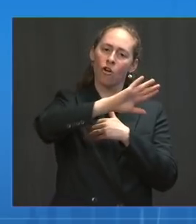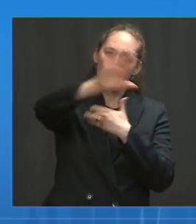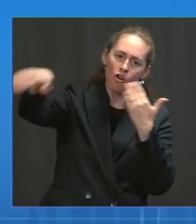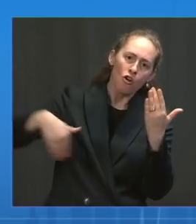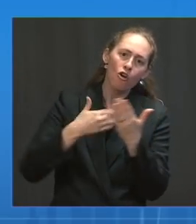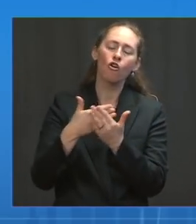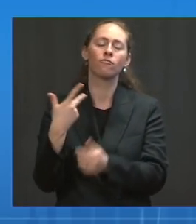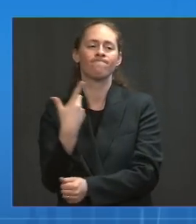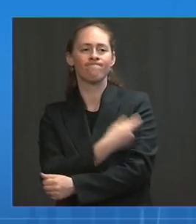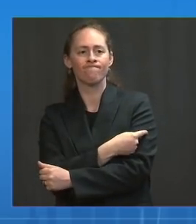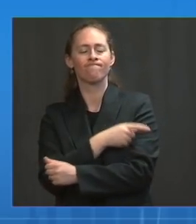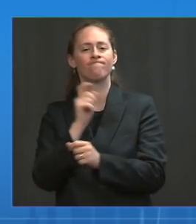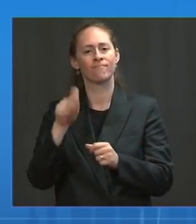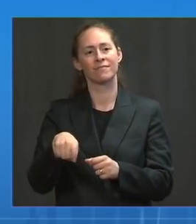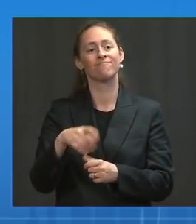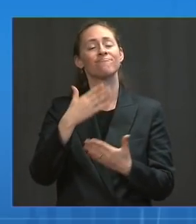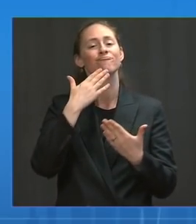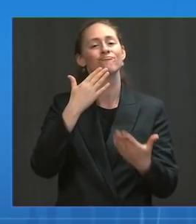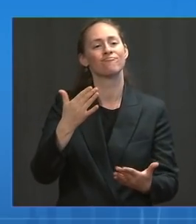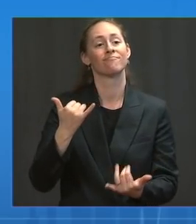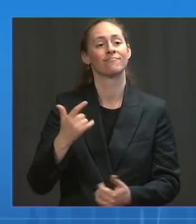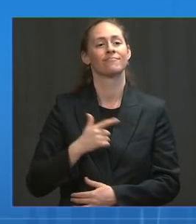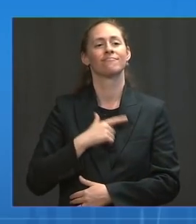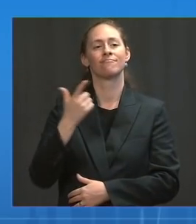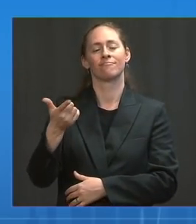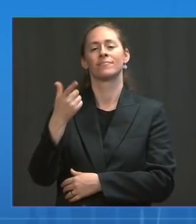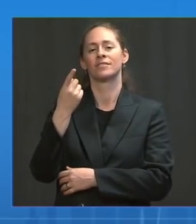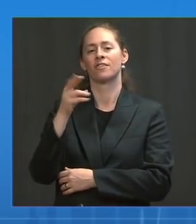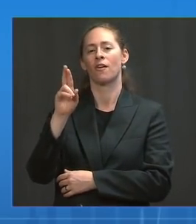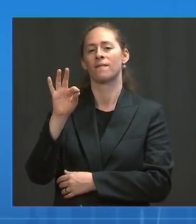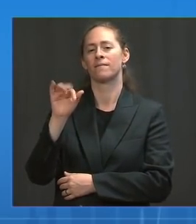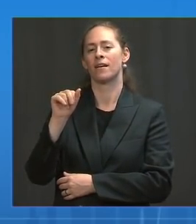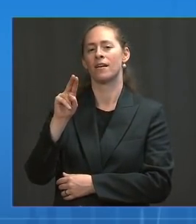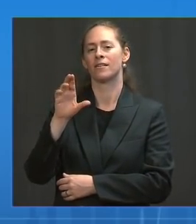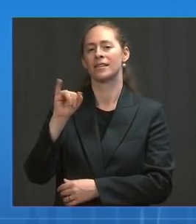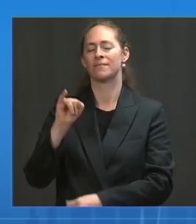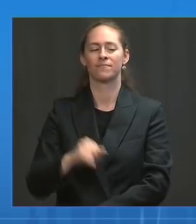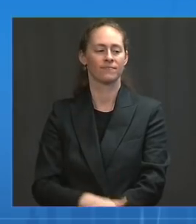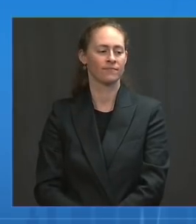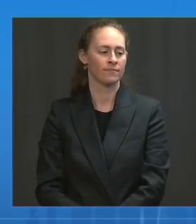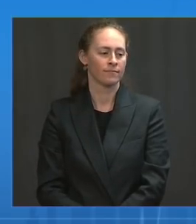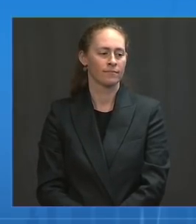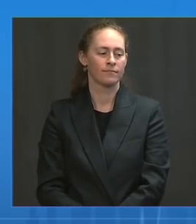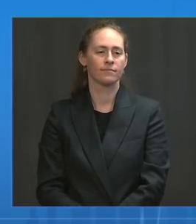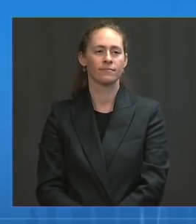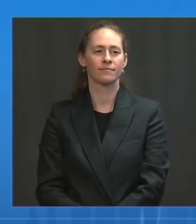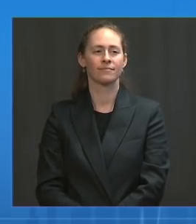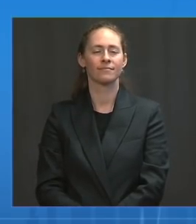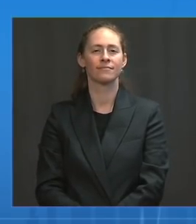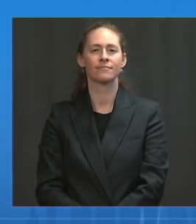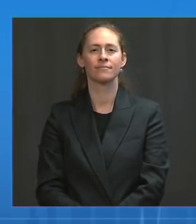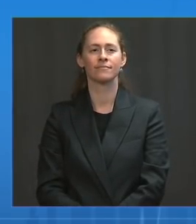Thank you. I'll now turn things over to Dr. Fauci. Dr. Fauci: Thank you very much, Dr. Walensky. As you heard from Dr. Walensky,